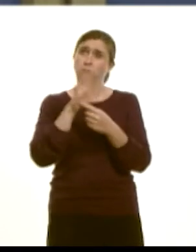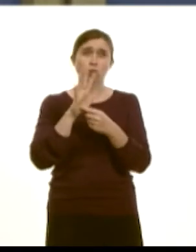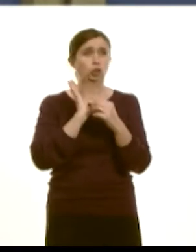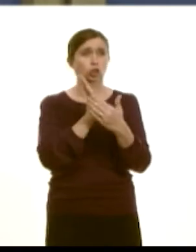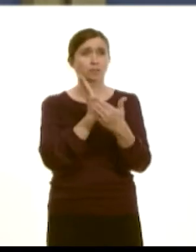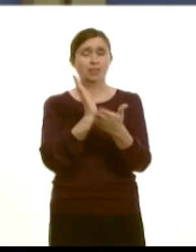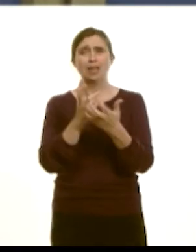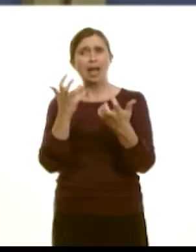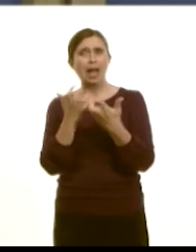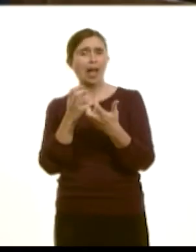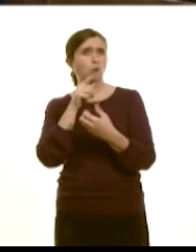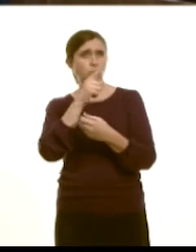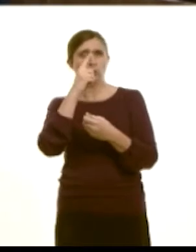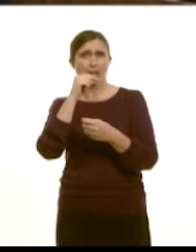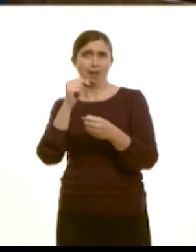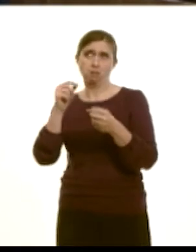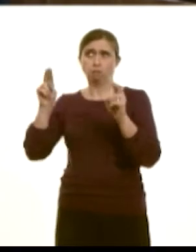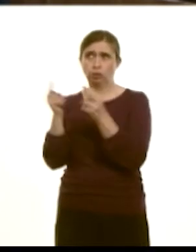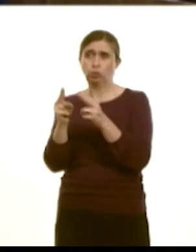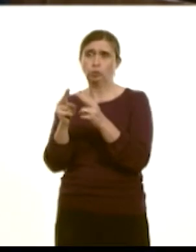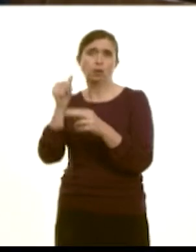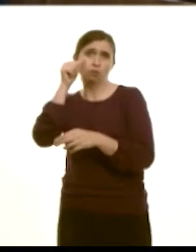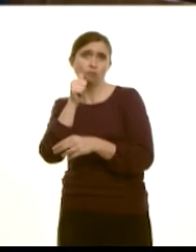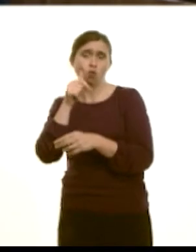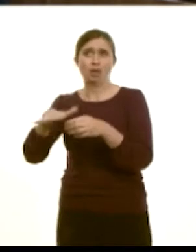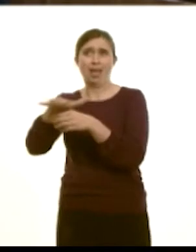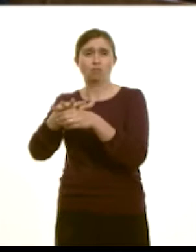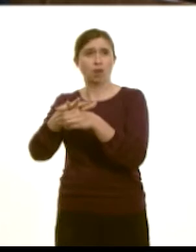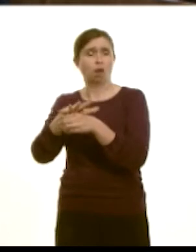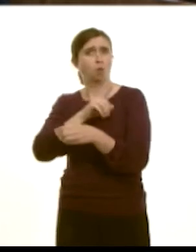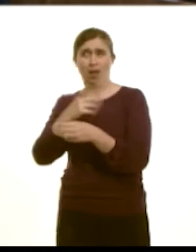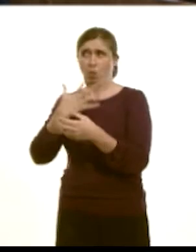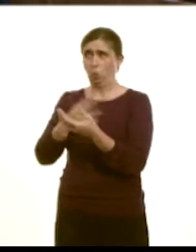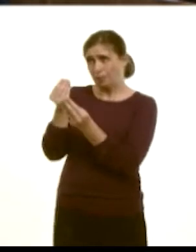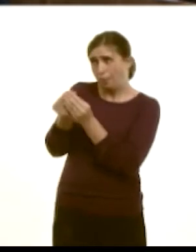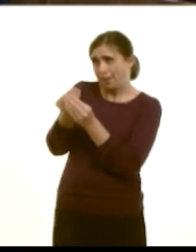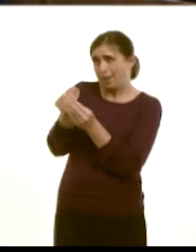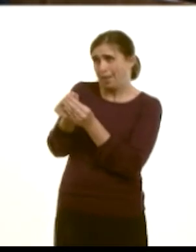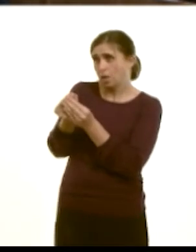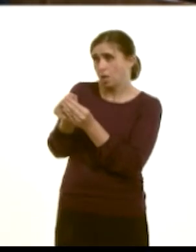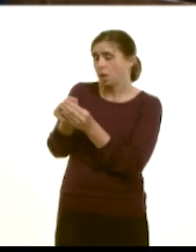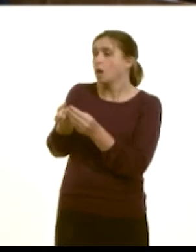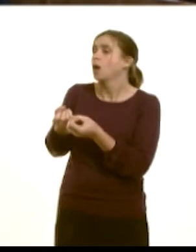any housing benefit fraud that happens in their areas and that they recover money from